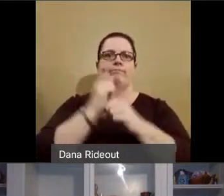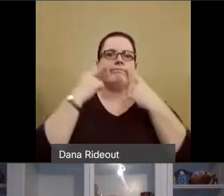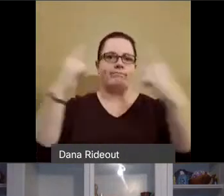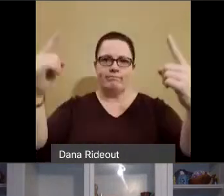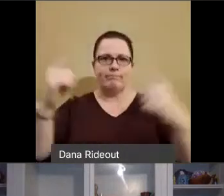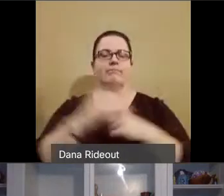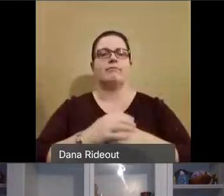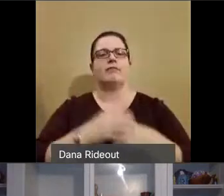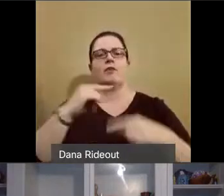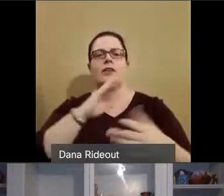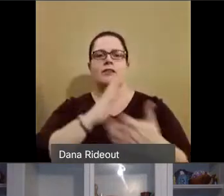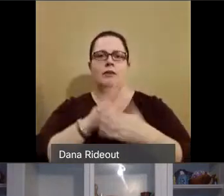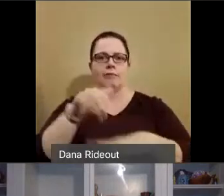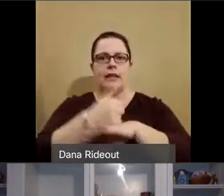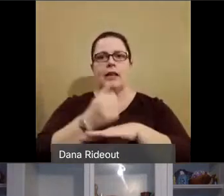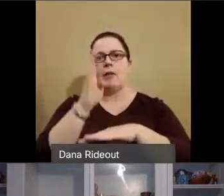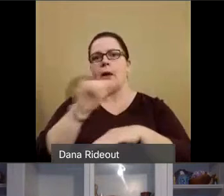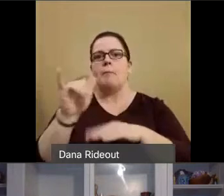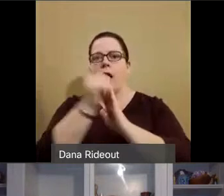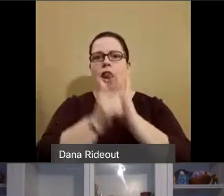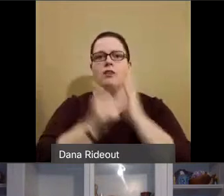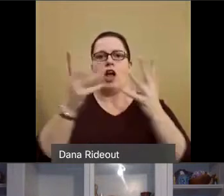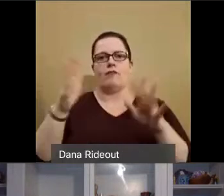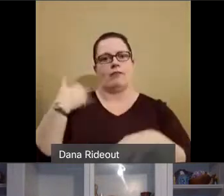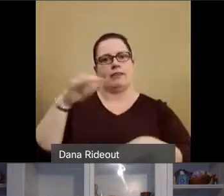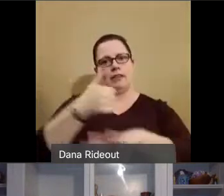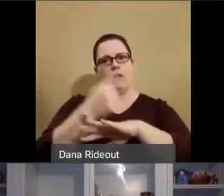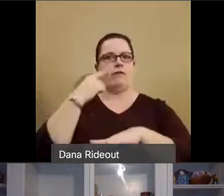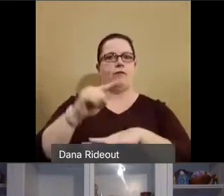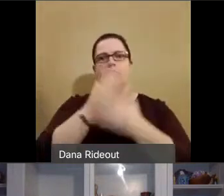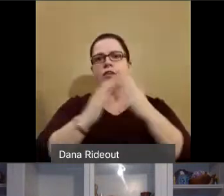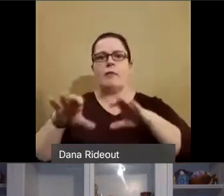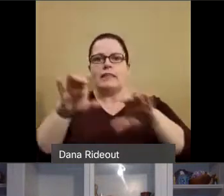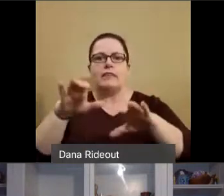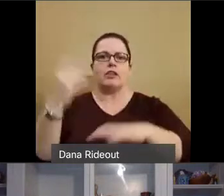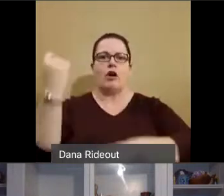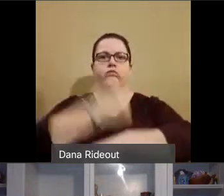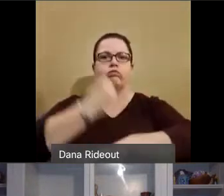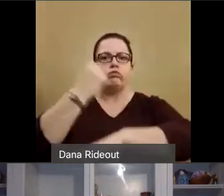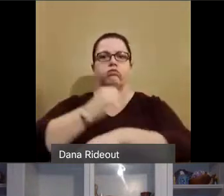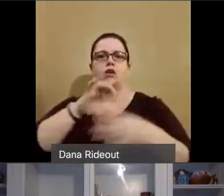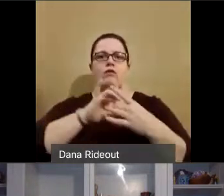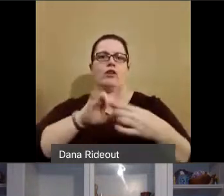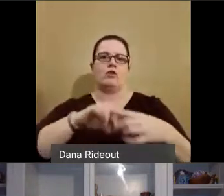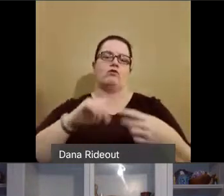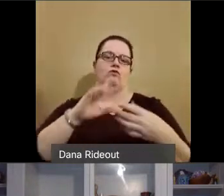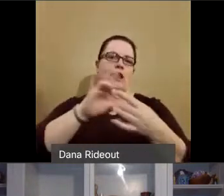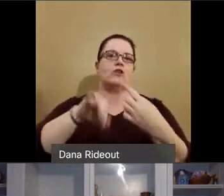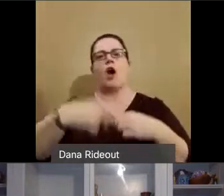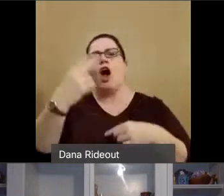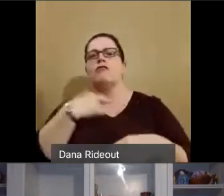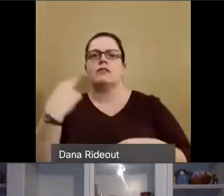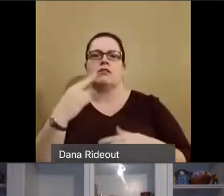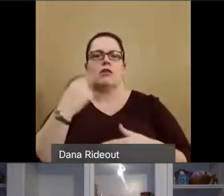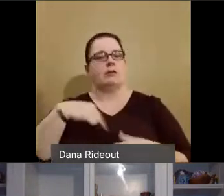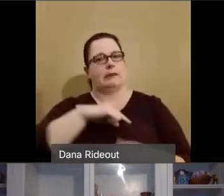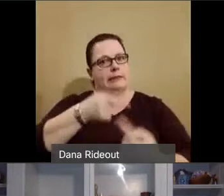Enforcing the bylaws we had in place to shut down some of the activities associated with high risk. We struggled with that. So how are we going to manage every backroad?